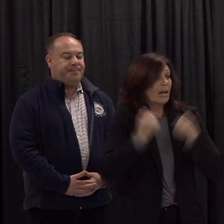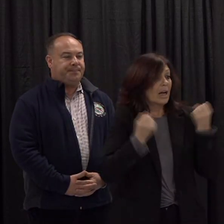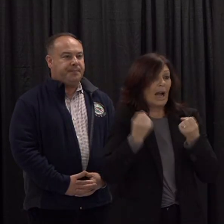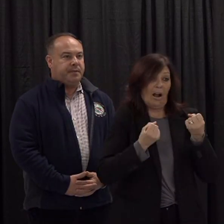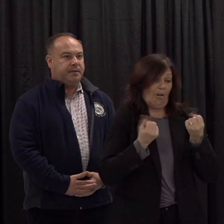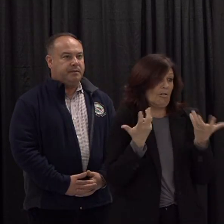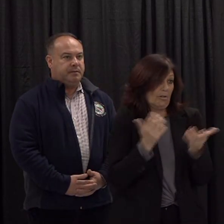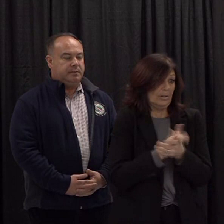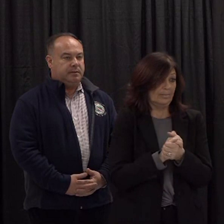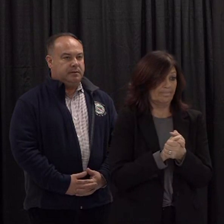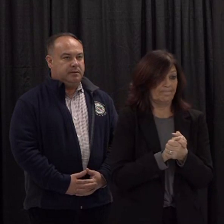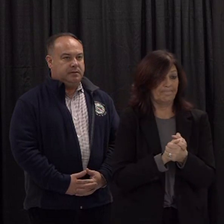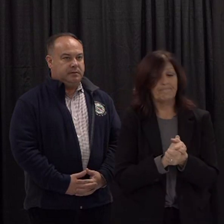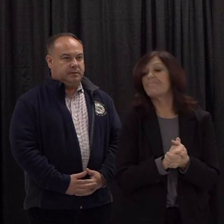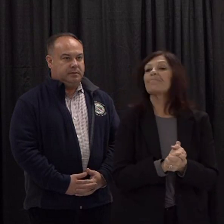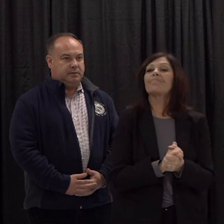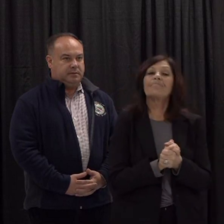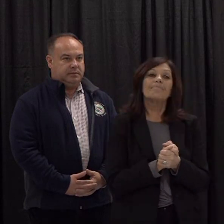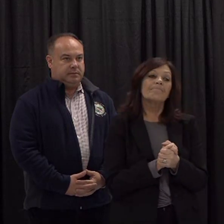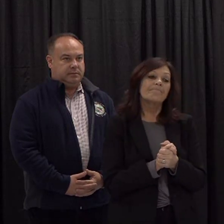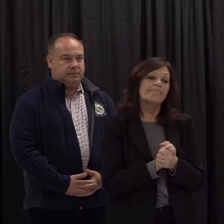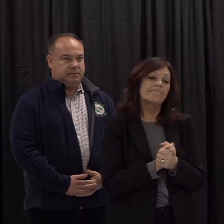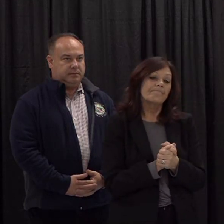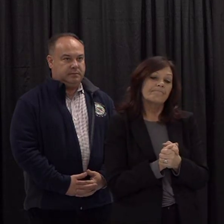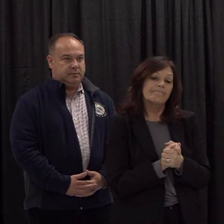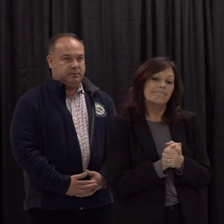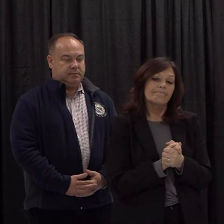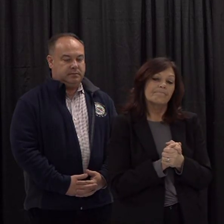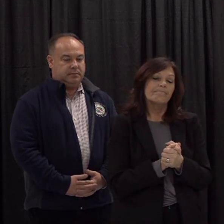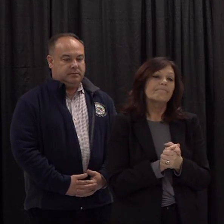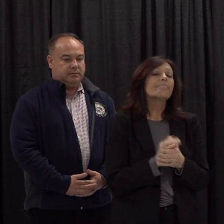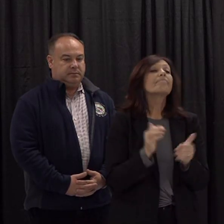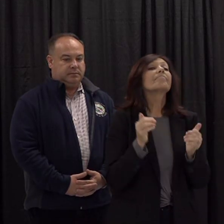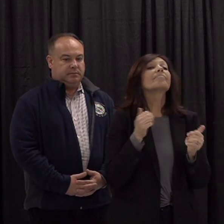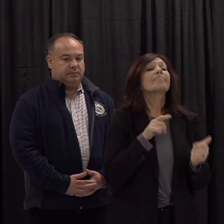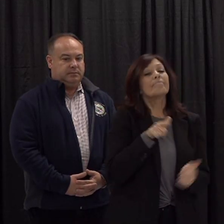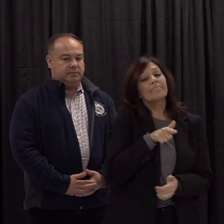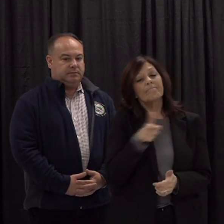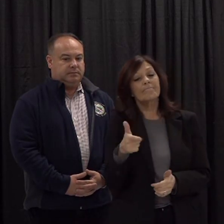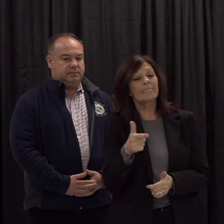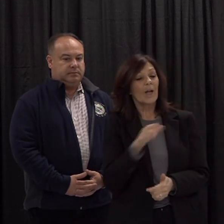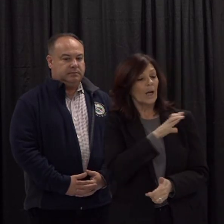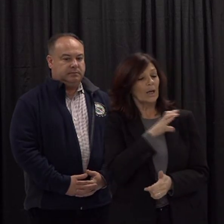what would be our normal emergency response vehicles with this, I'm going to turn it over at our Commissioner of Public Works,